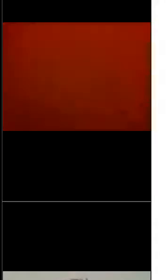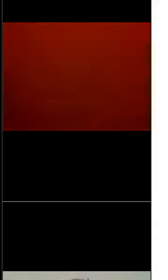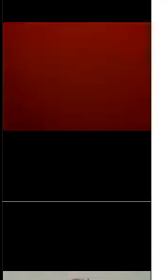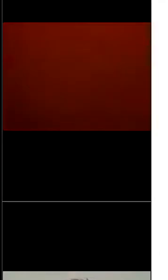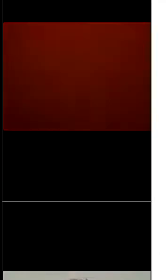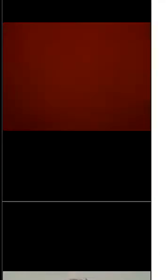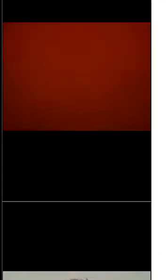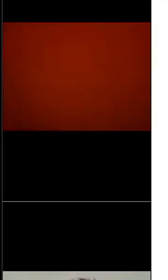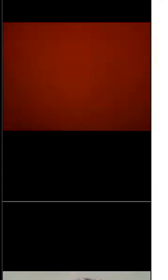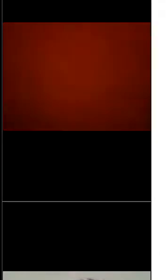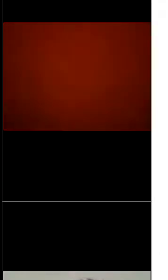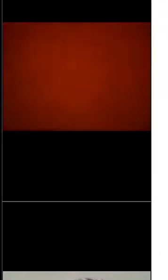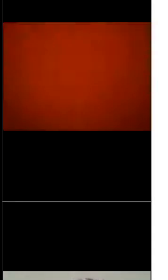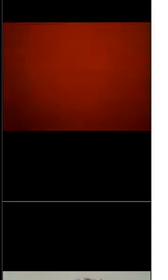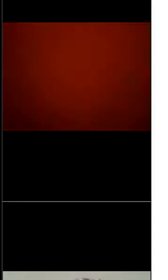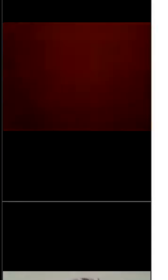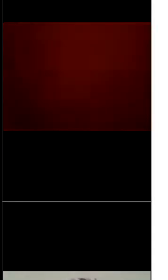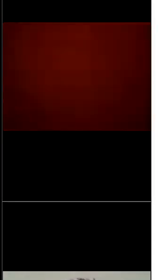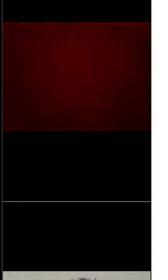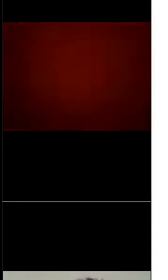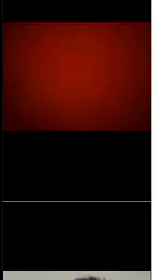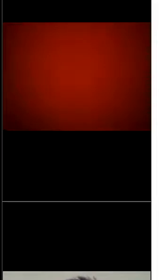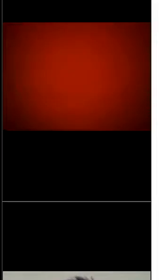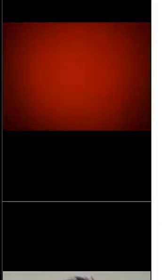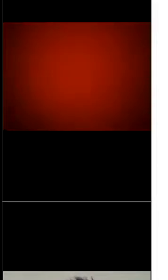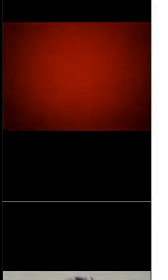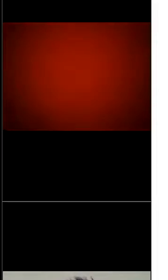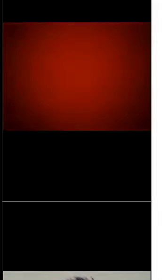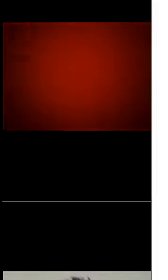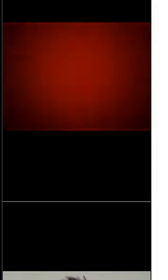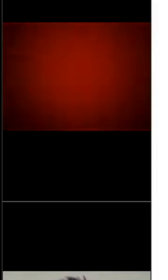last year the webinars that we held we did not have CART services which is